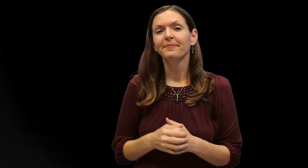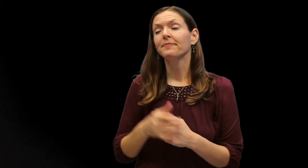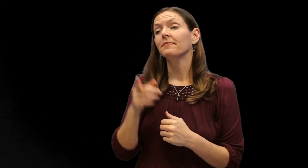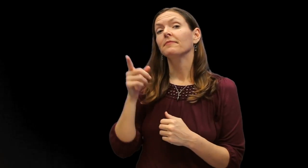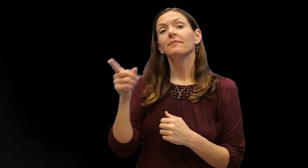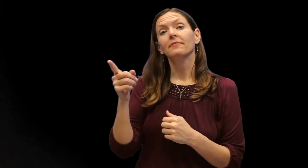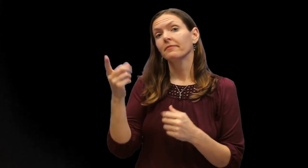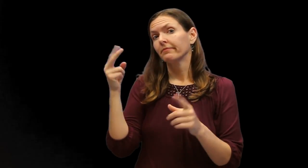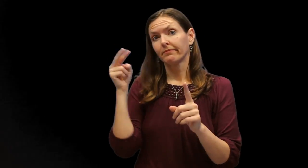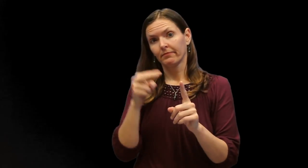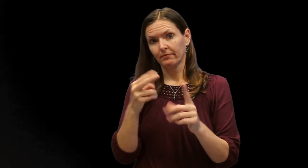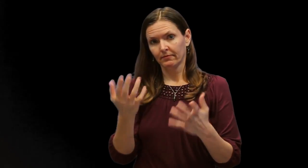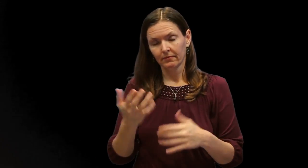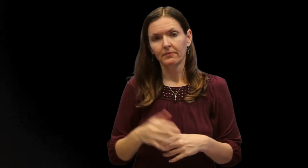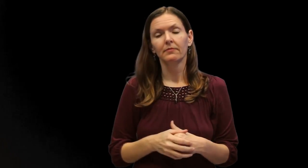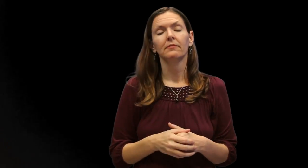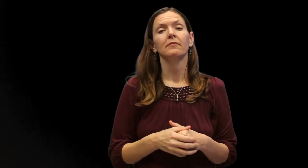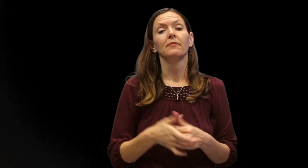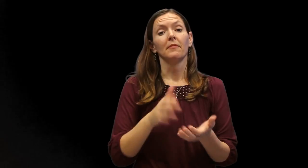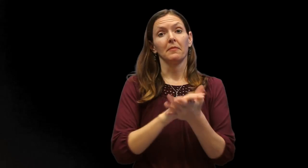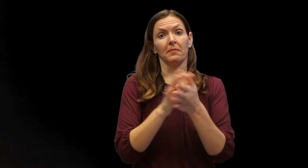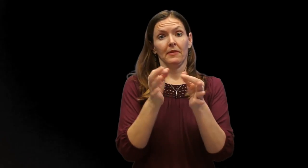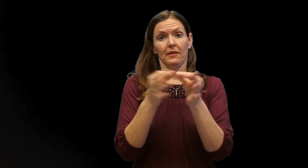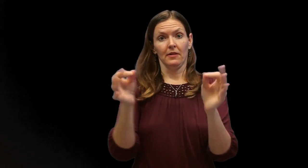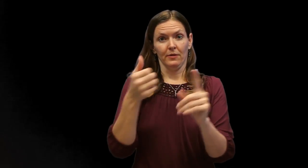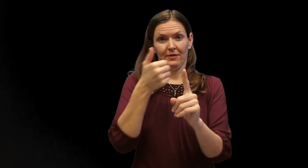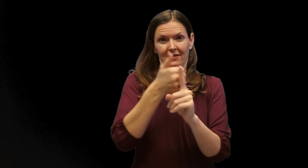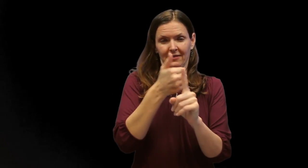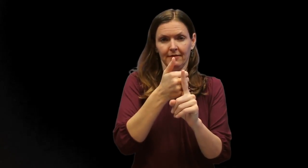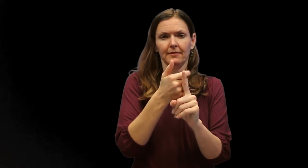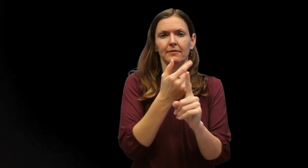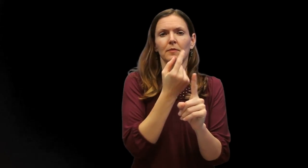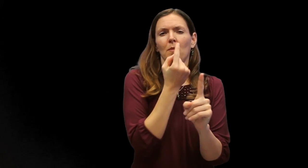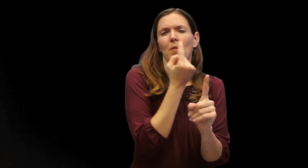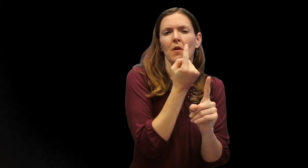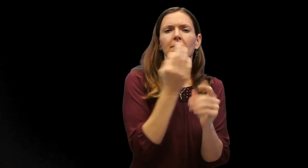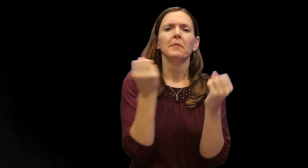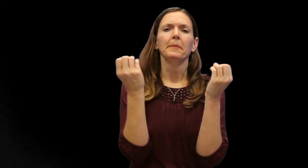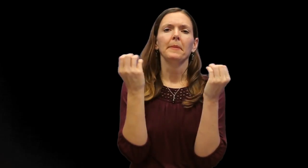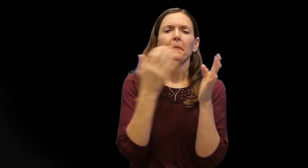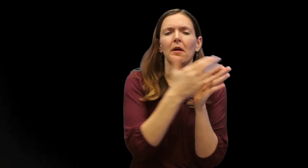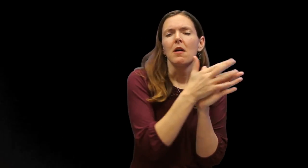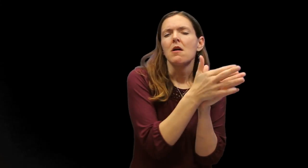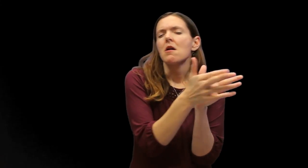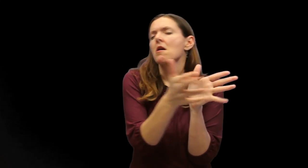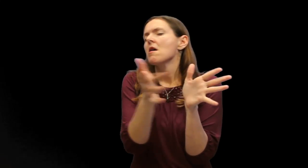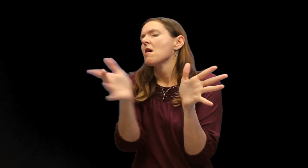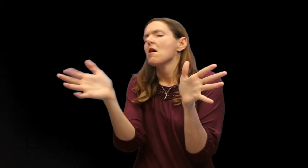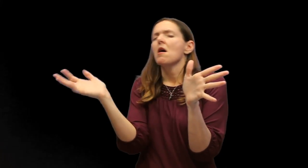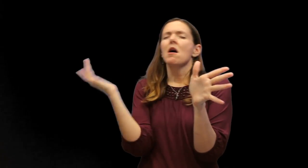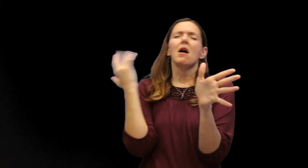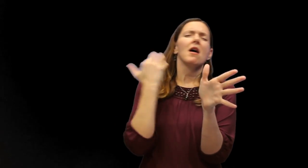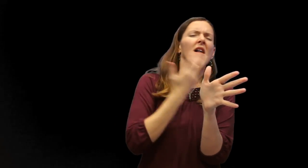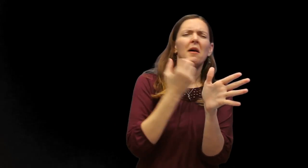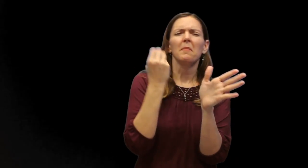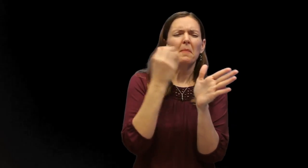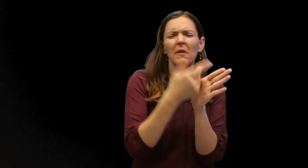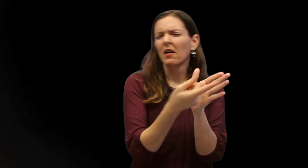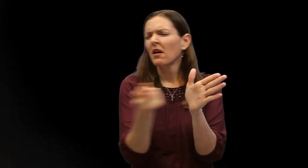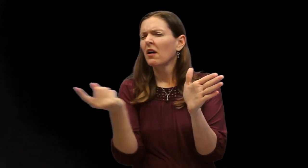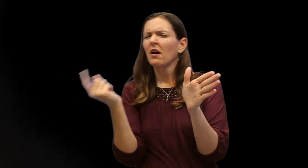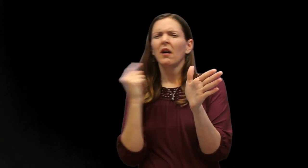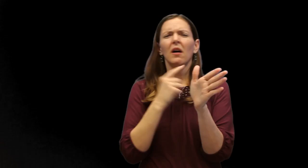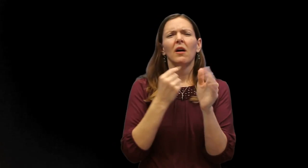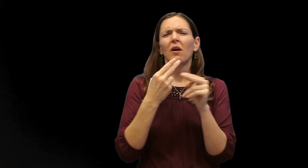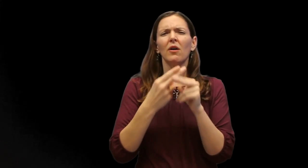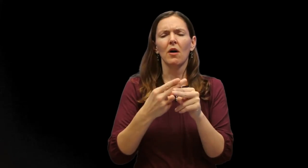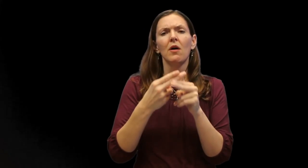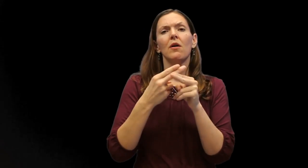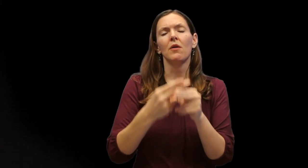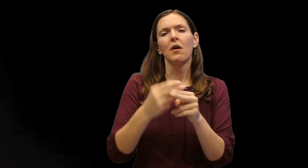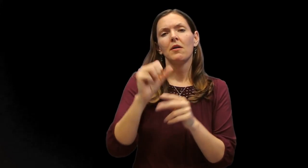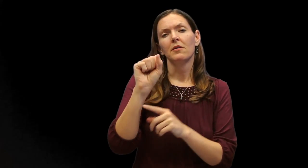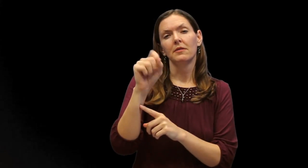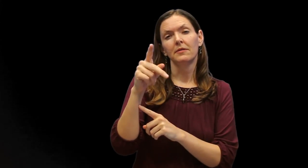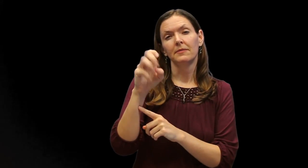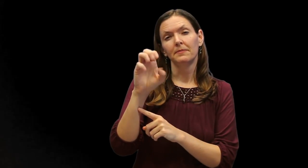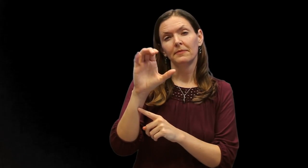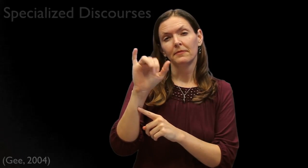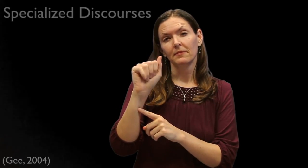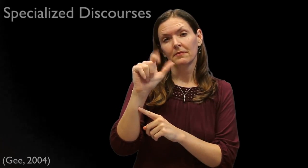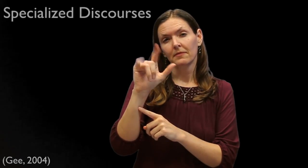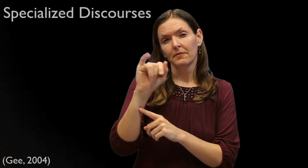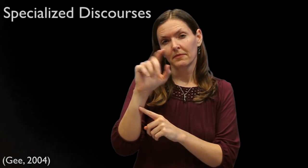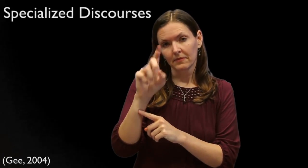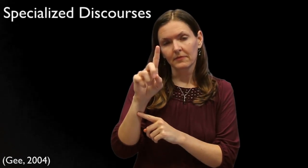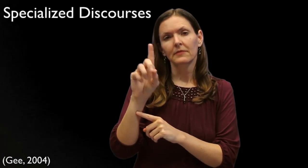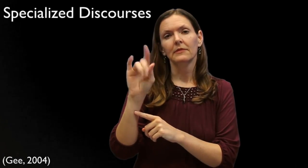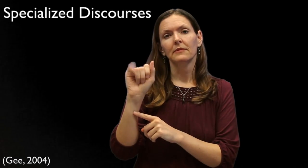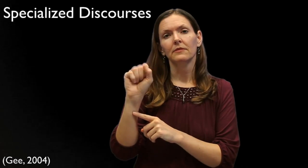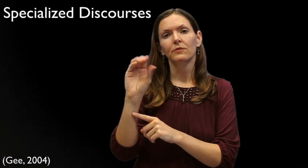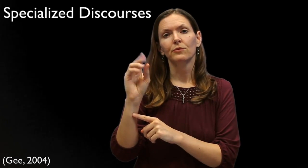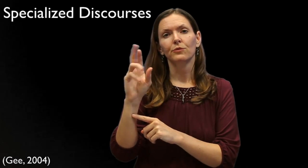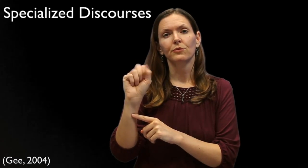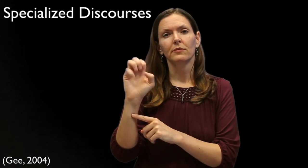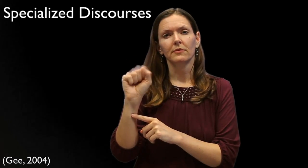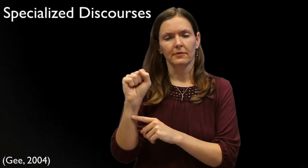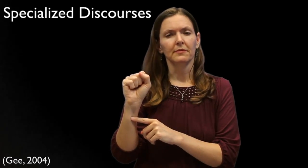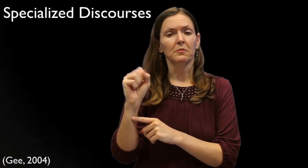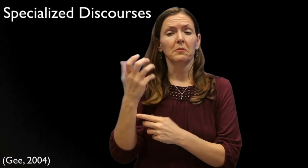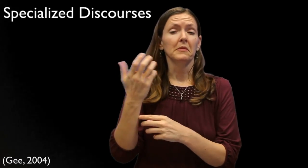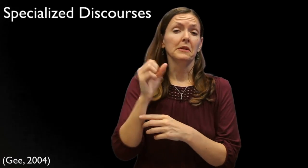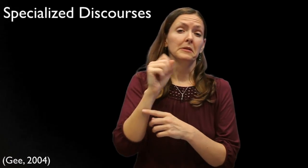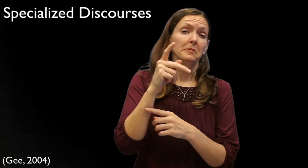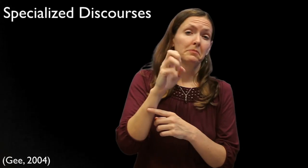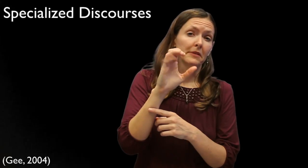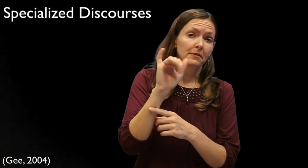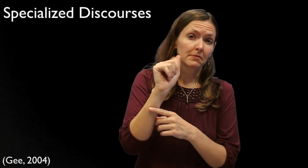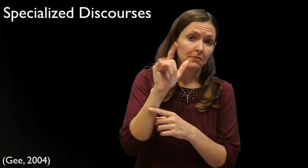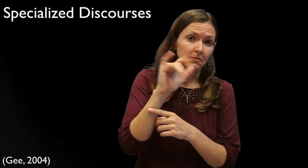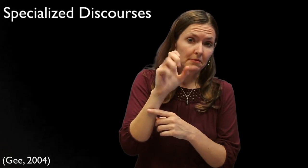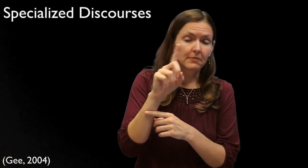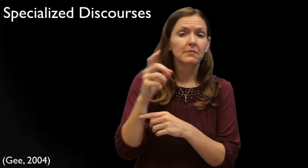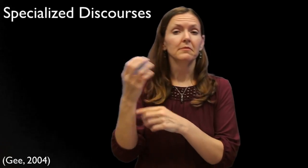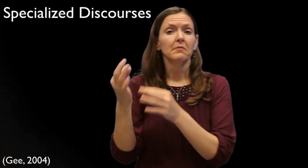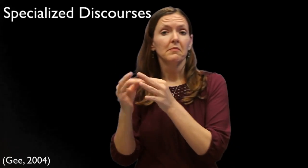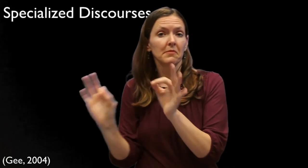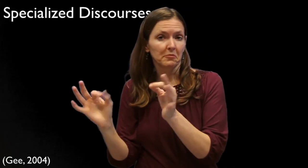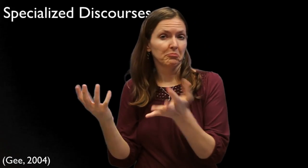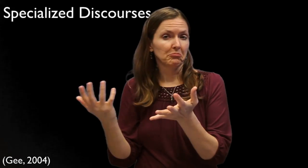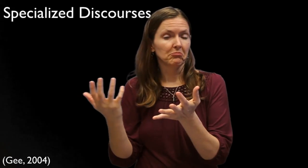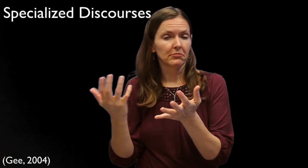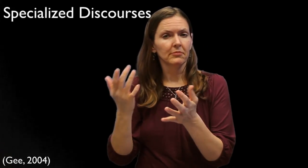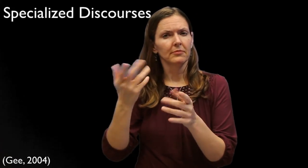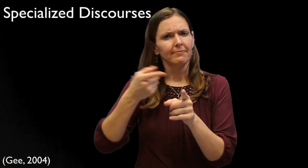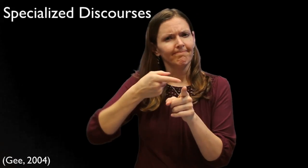In his framework, academic language is one of many specialized discourses; or specialized languages.